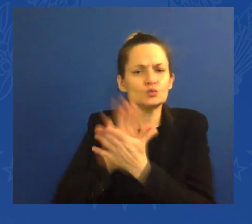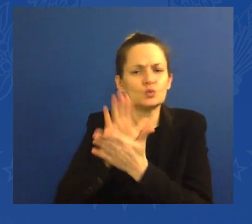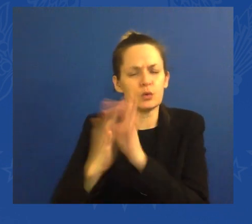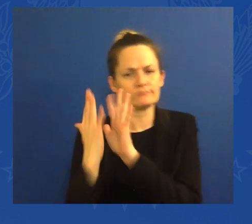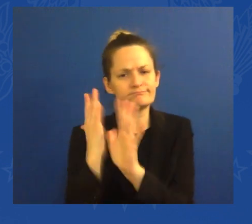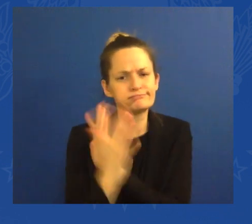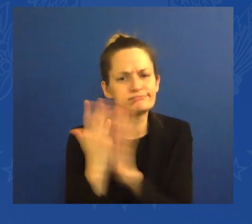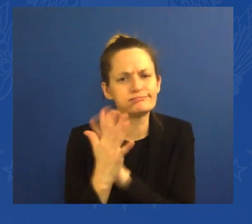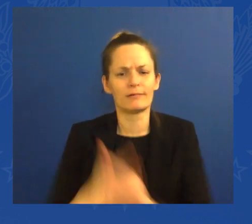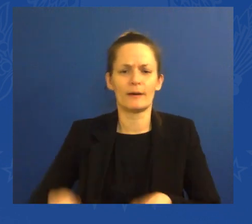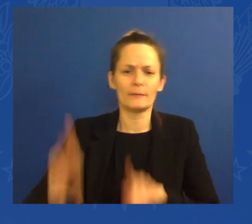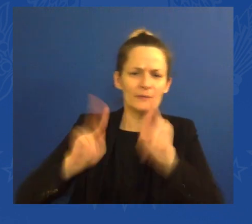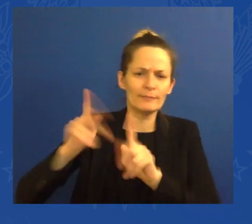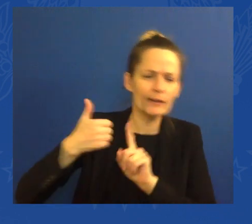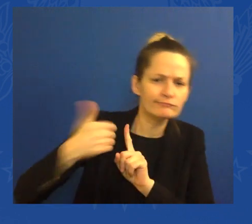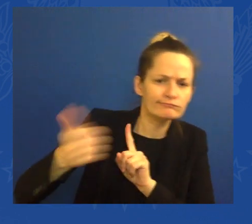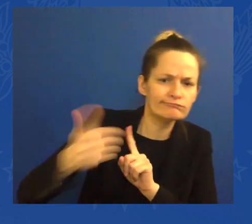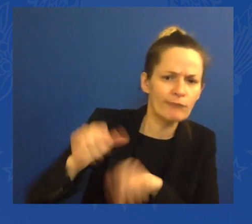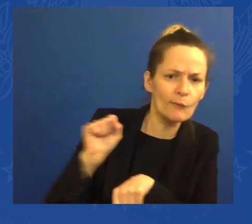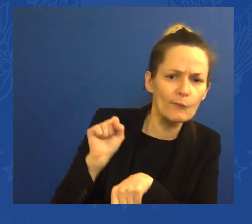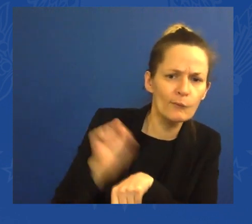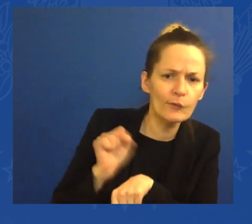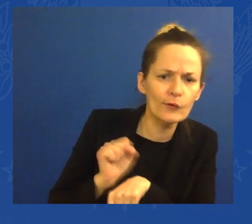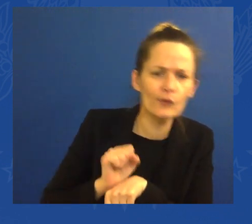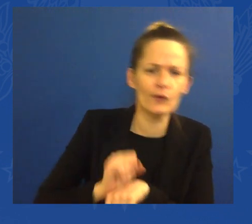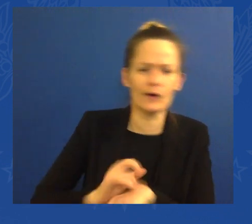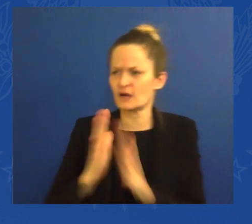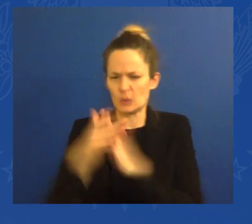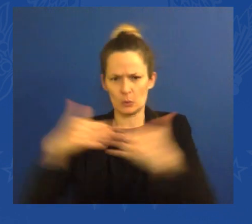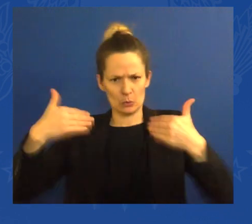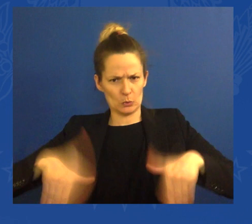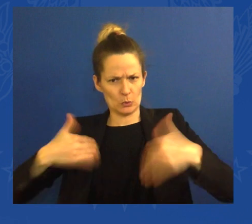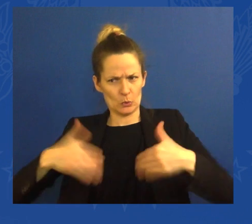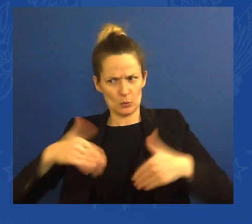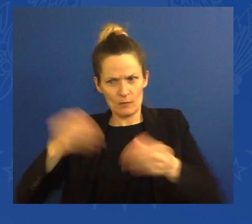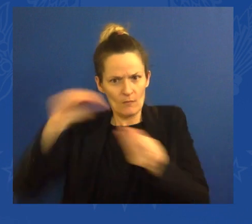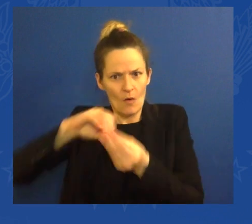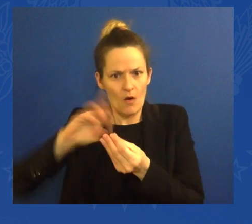this is the United States of America, for God's sake -- so many bridges in a similar condition.